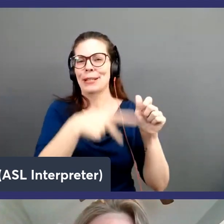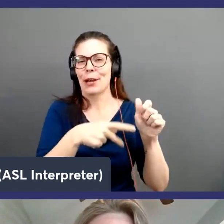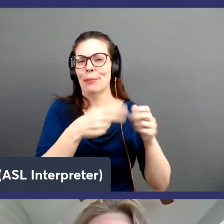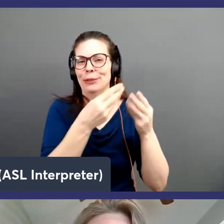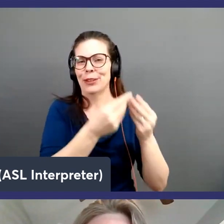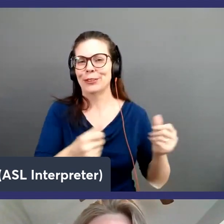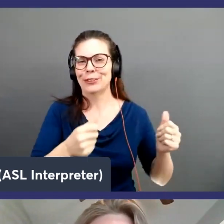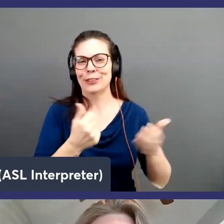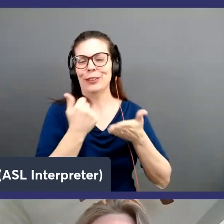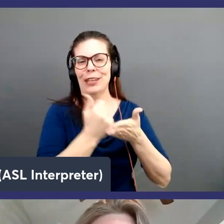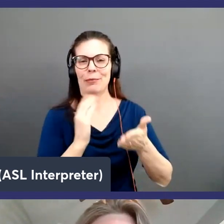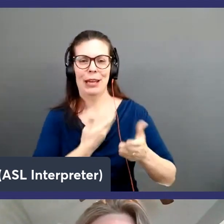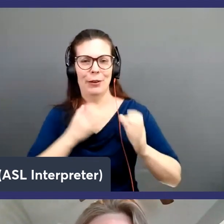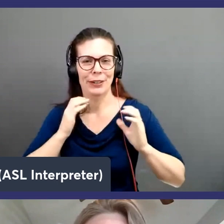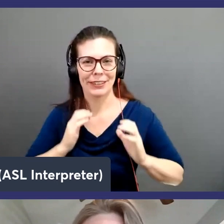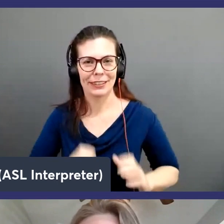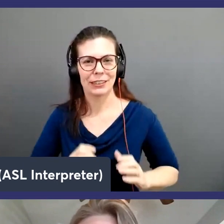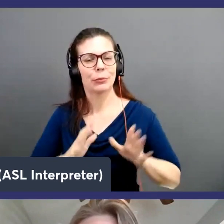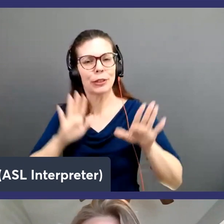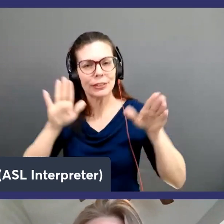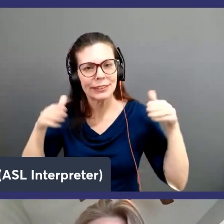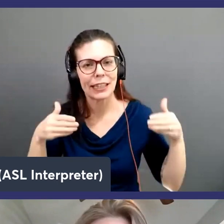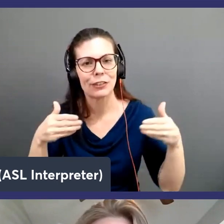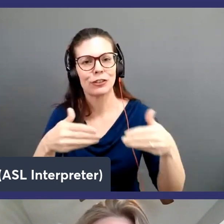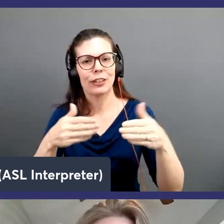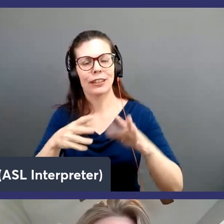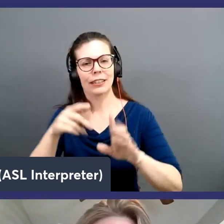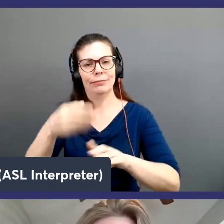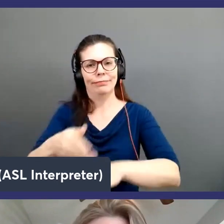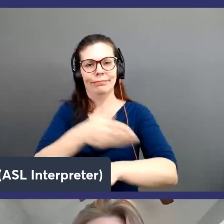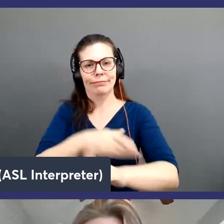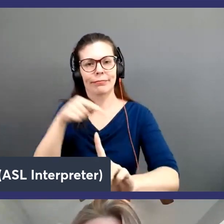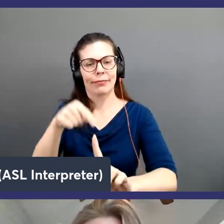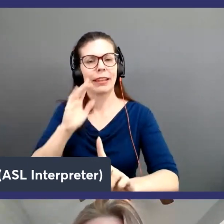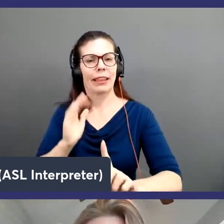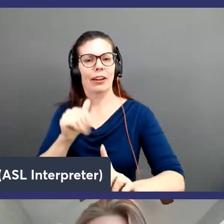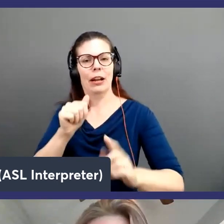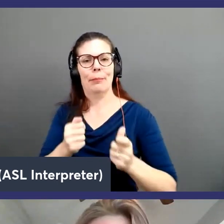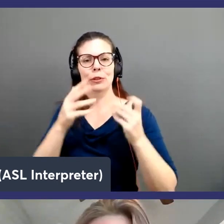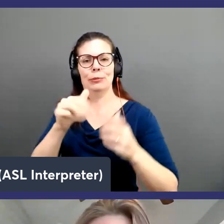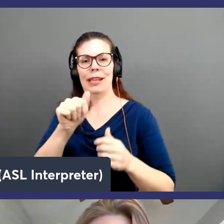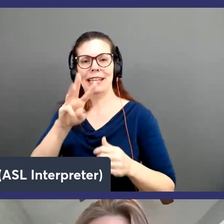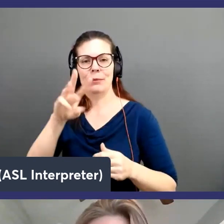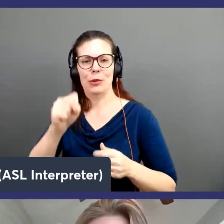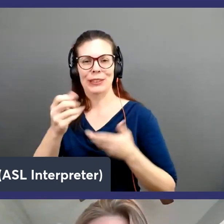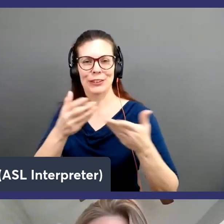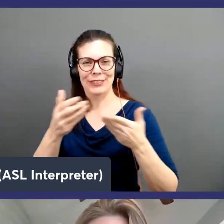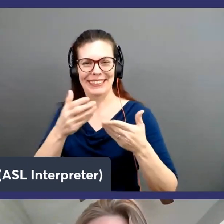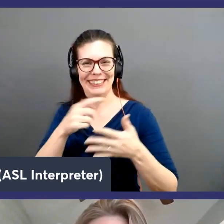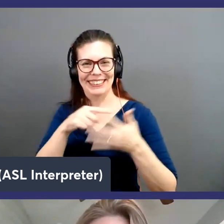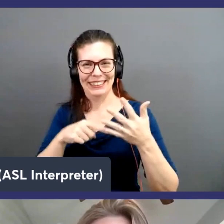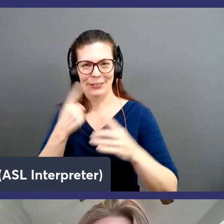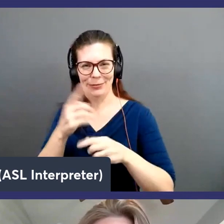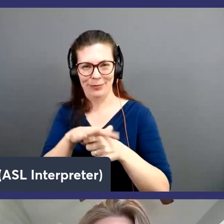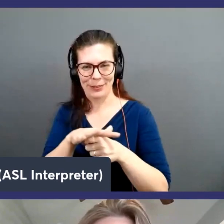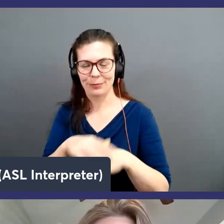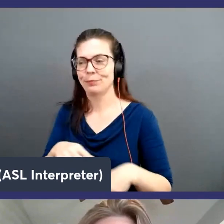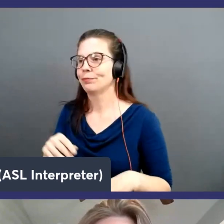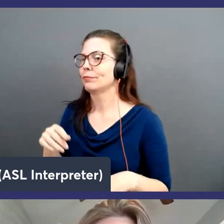centrally automate data protection of their multiple AWS services. That sounds like the best job,